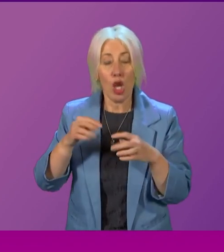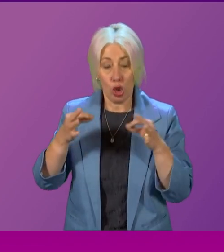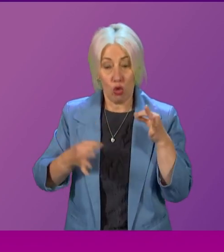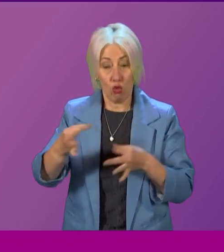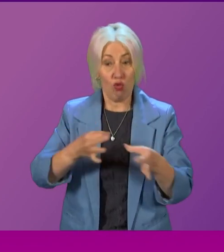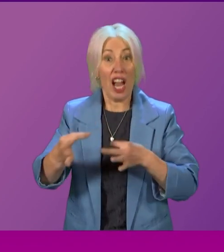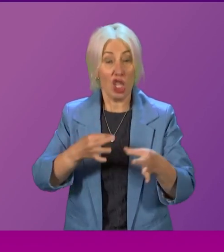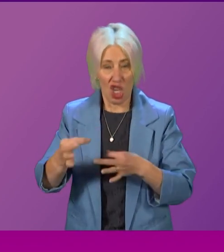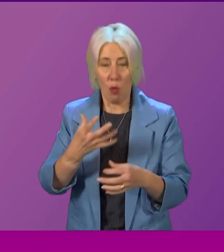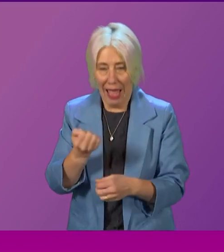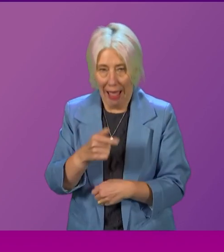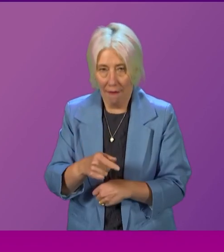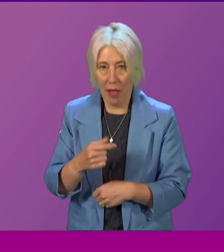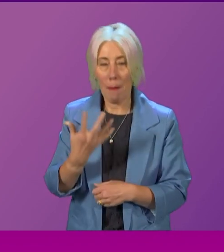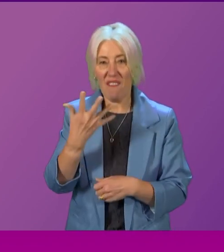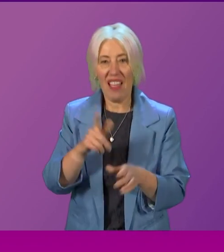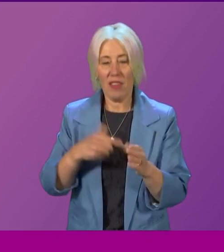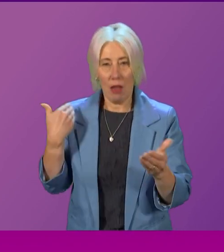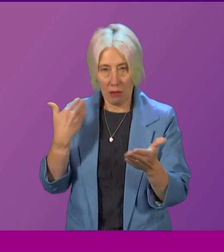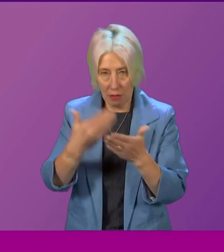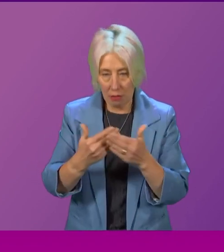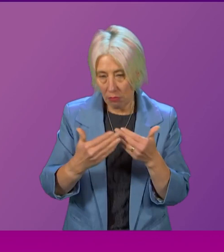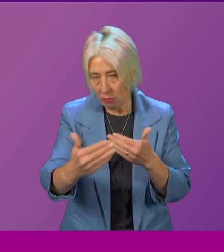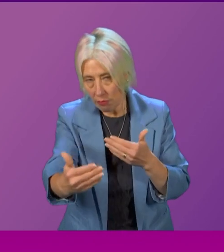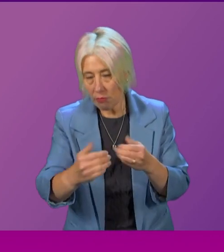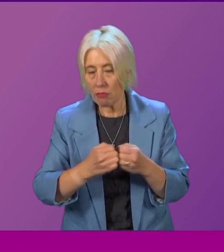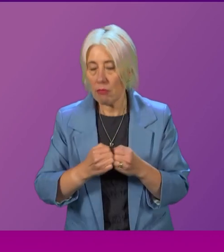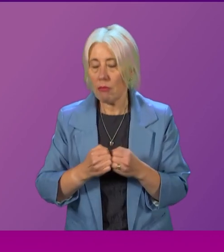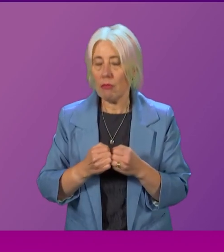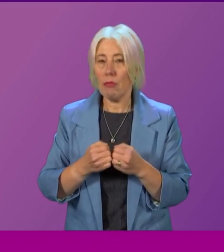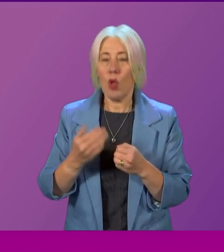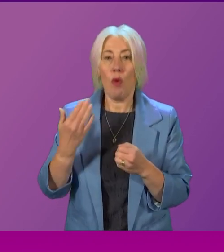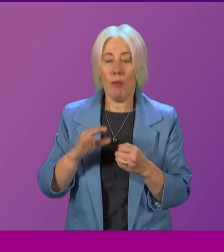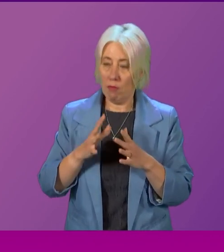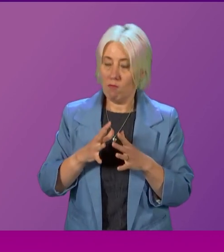Over the five years of the delivery plan we have, for example, increased the number of